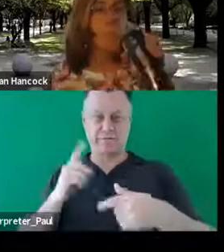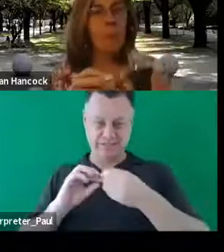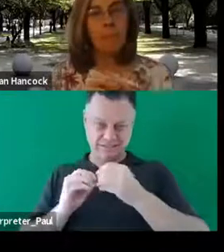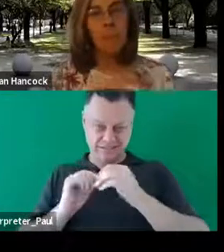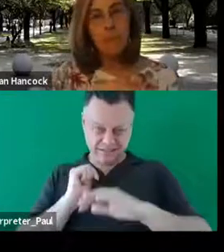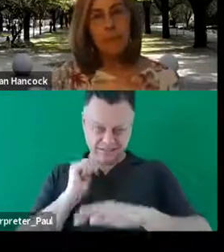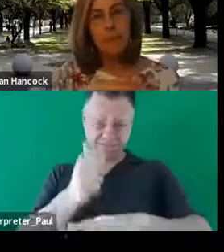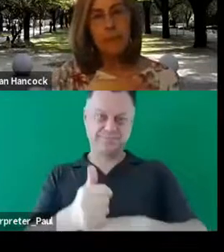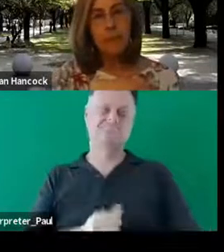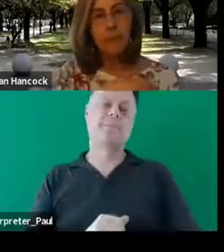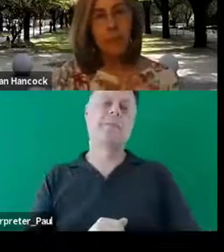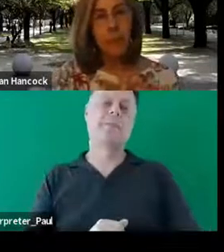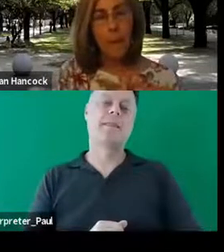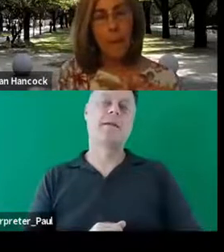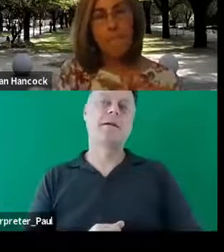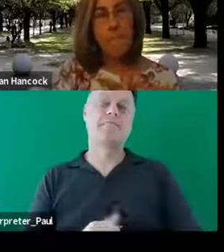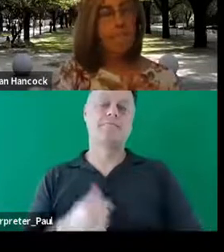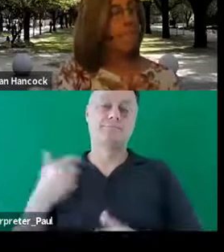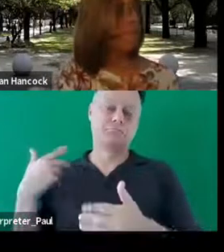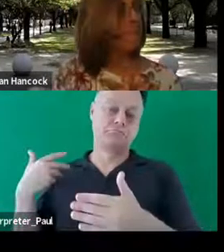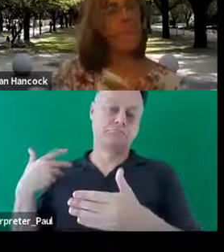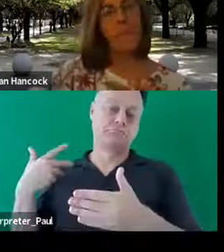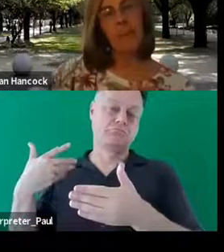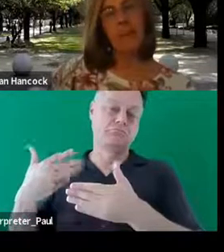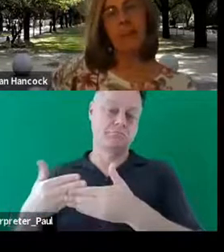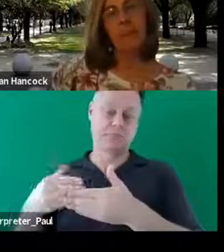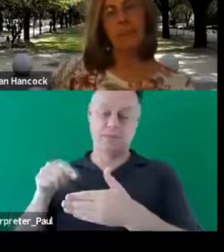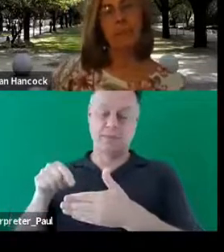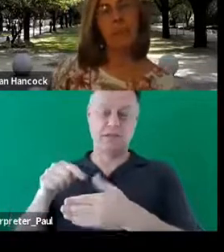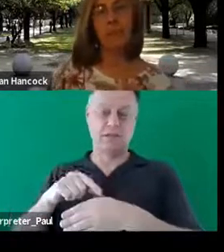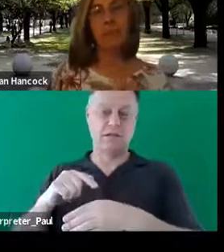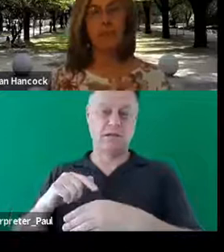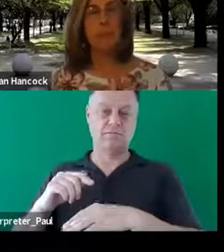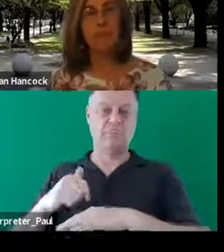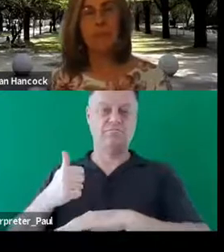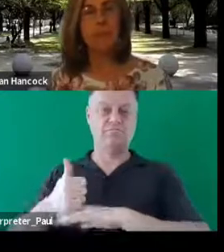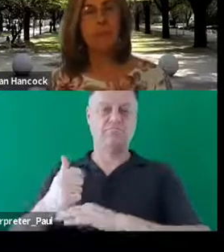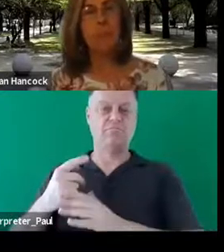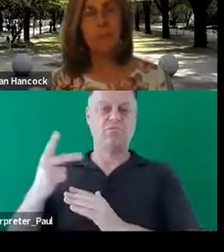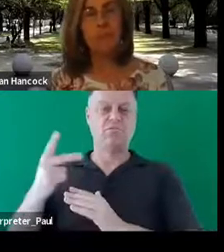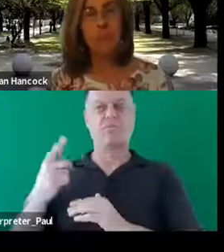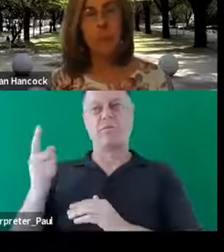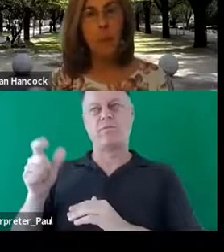We had, prior to this program, had an accessibility adviser who was working from